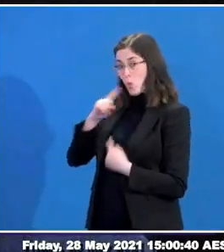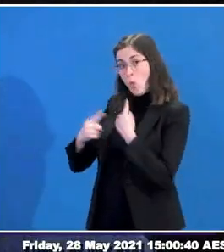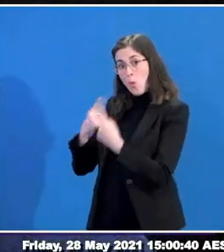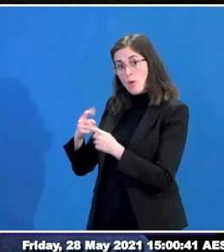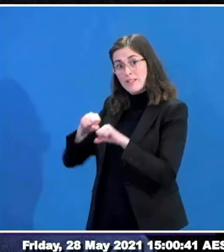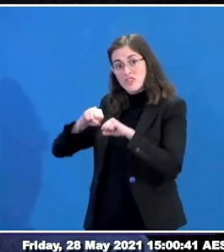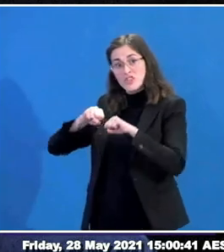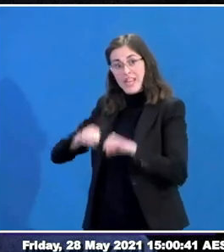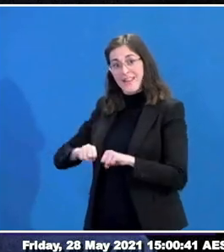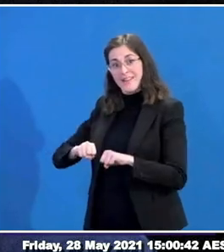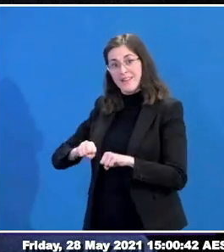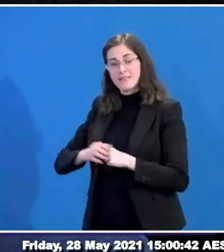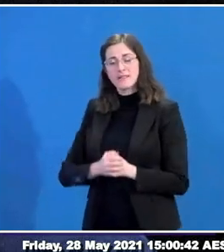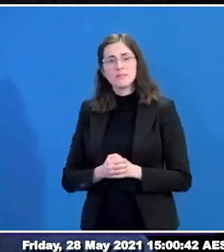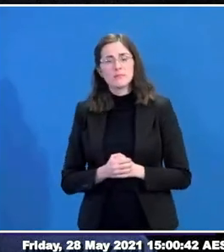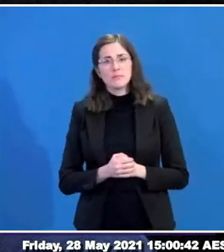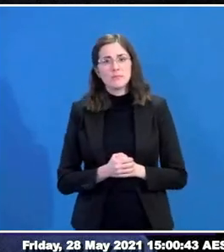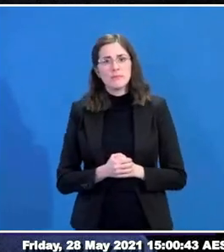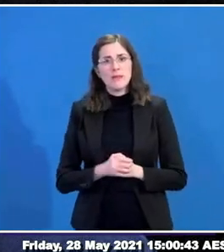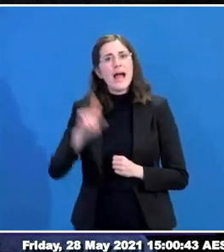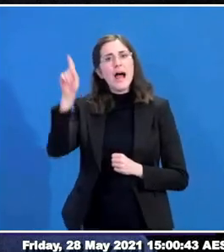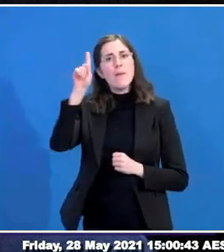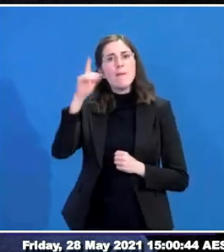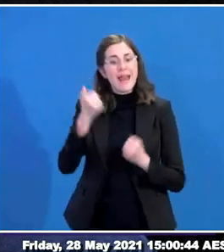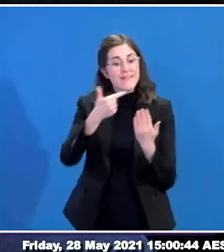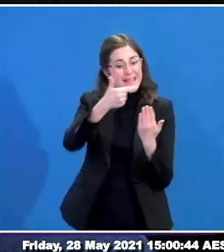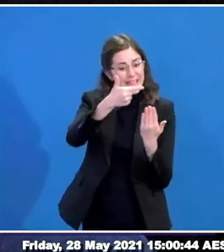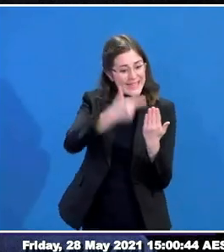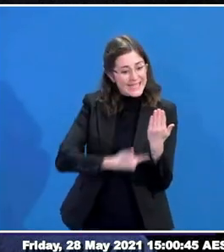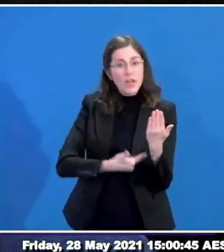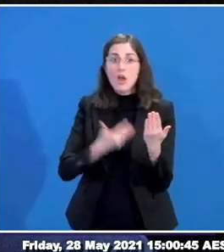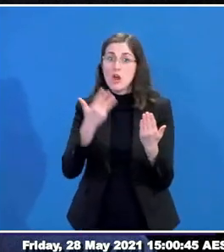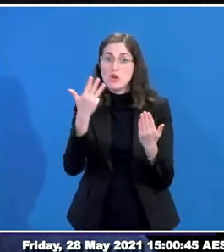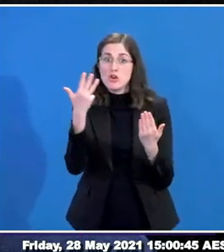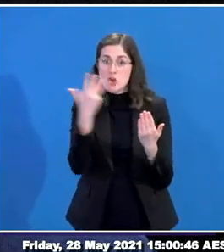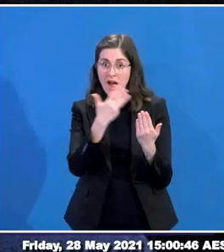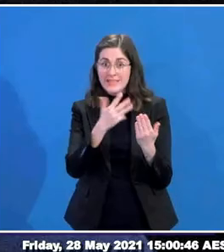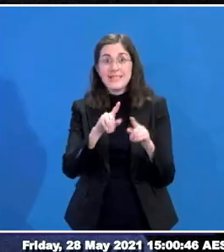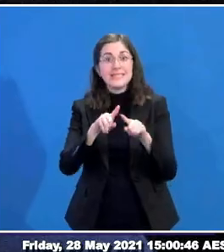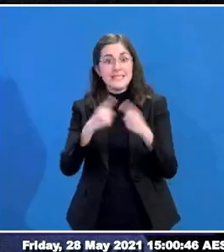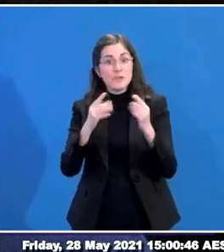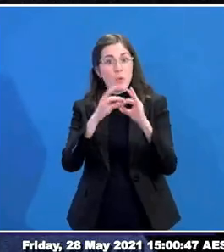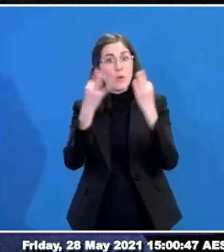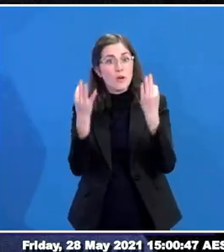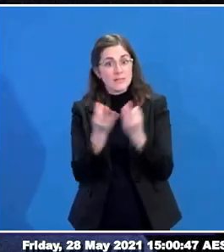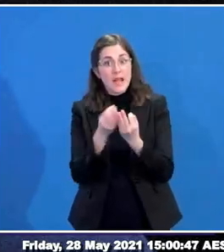are I think presently 19 audit bodies that are approved to conduct audits.